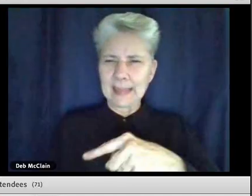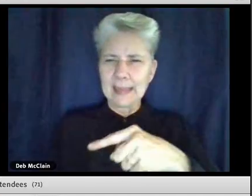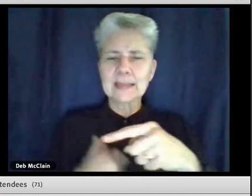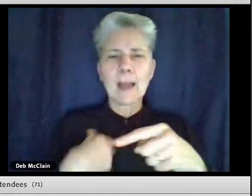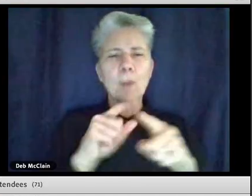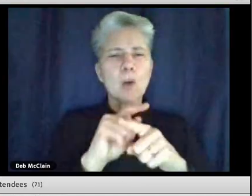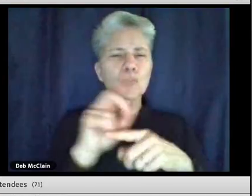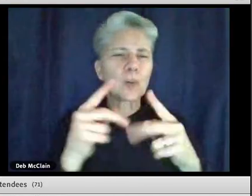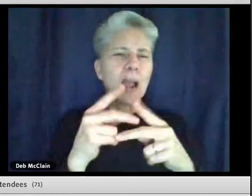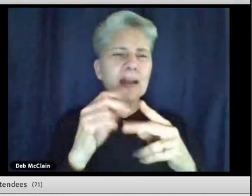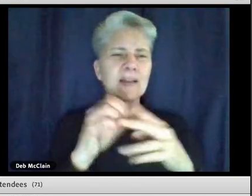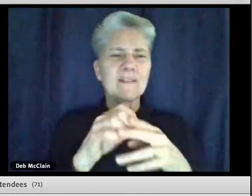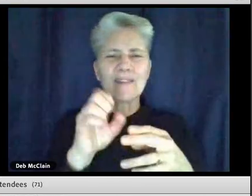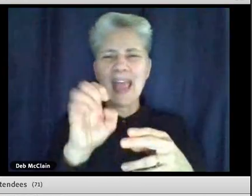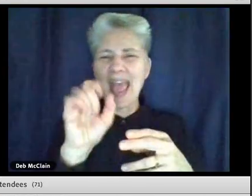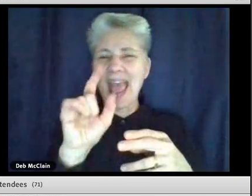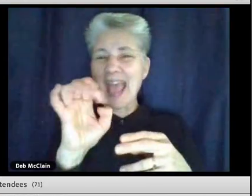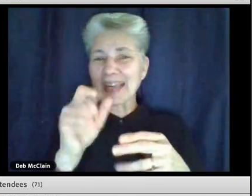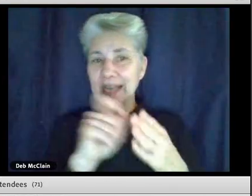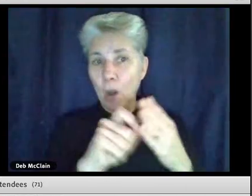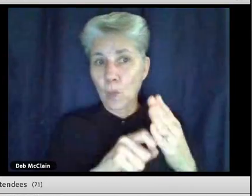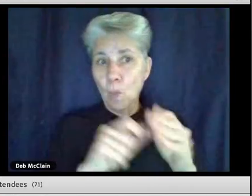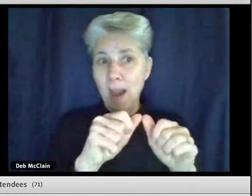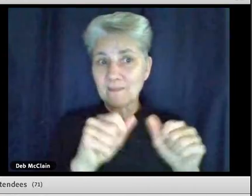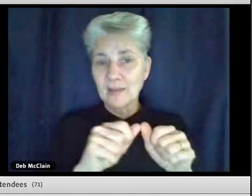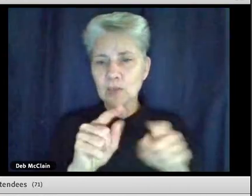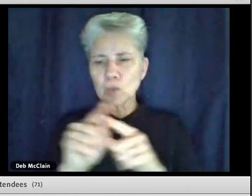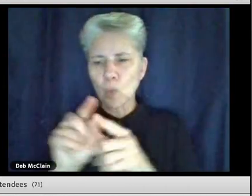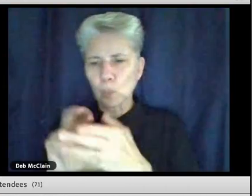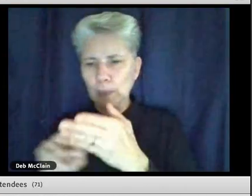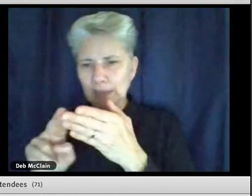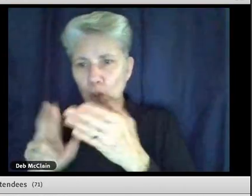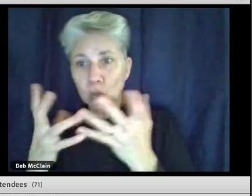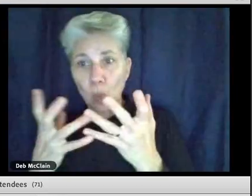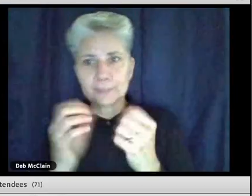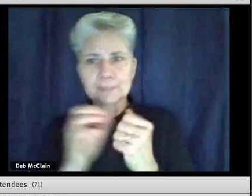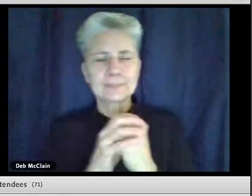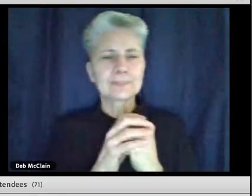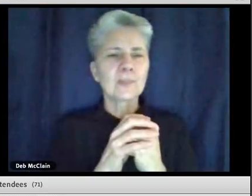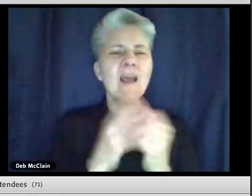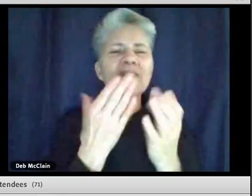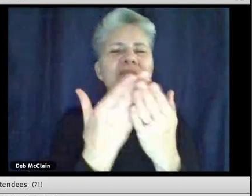One that I wanted to -- It was a little bit different for me. I'm also kind of in the editing and writing field